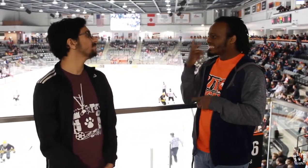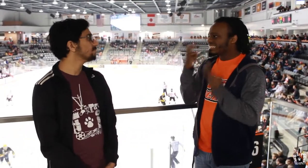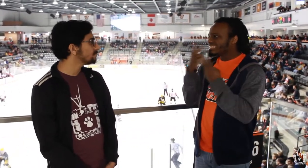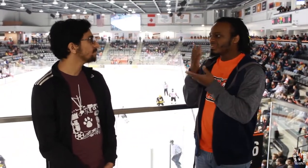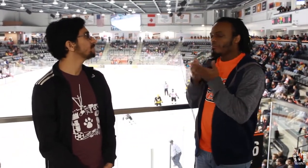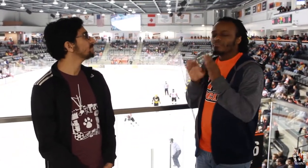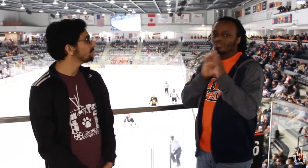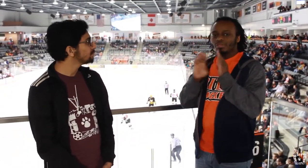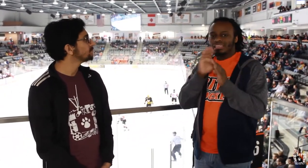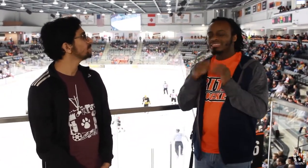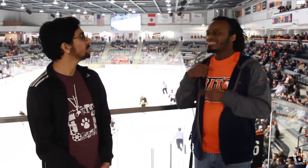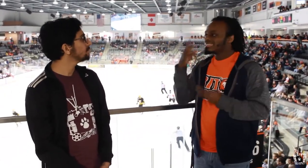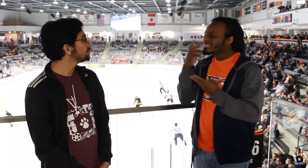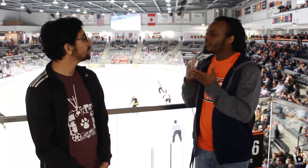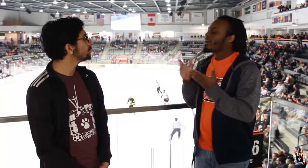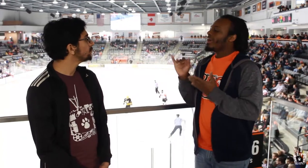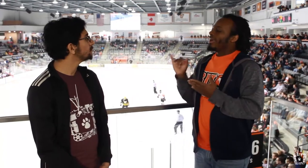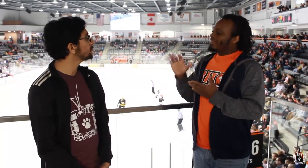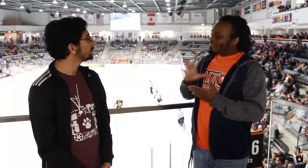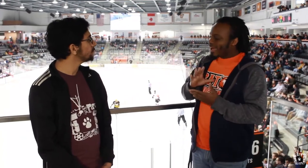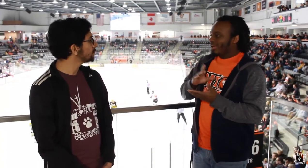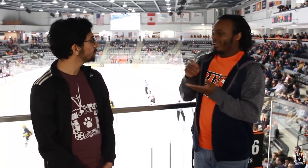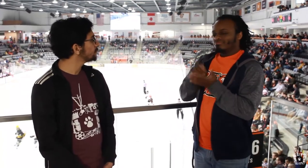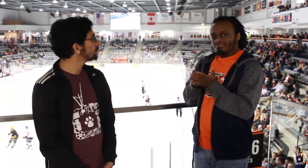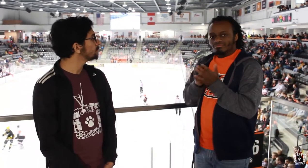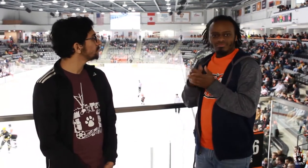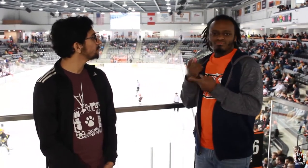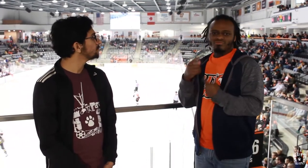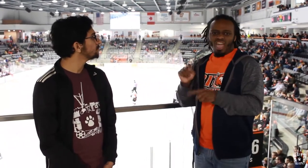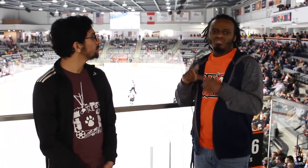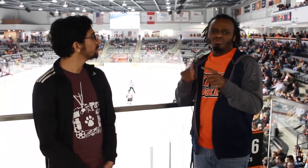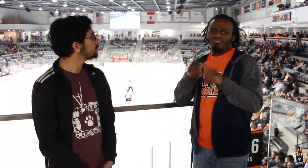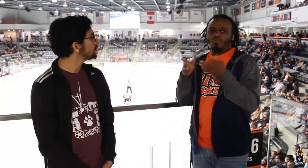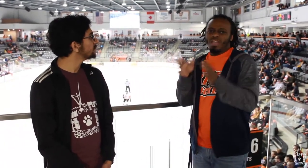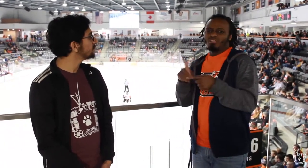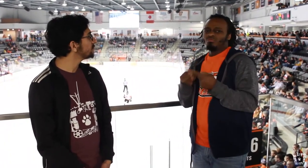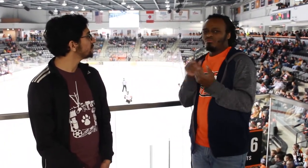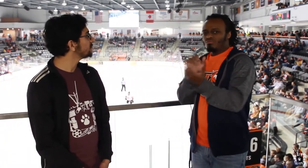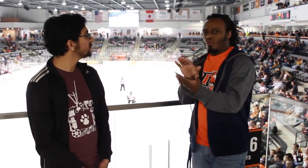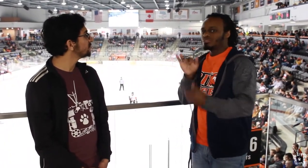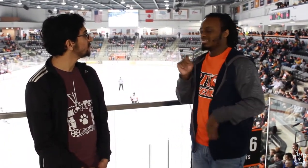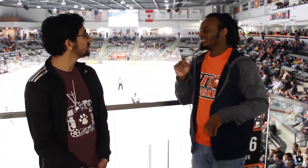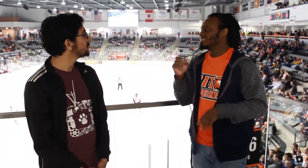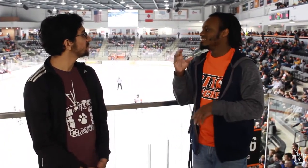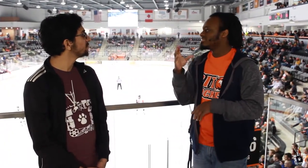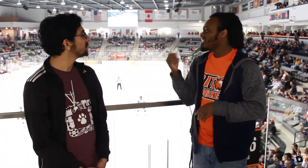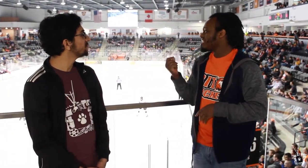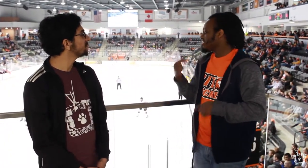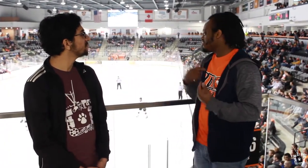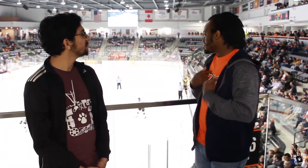I see some frustrated people. I see some go along with communication through writing. Try different ways to deal with it. And...